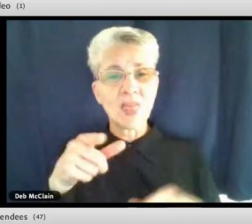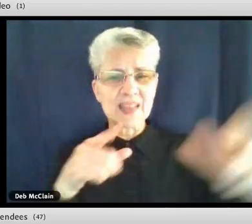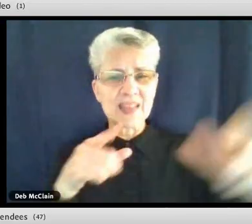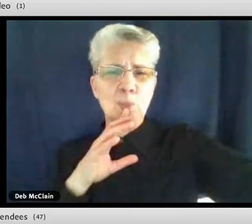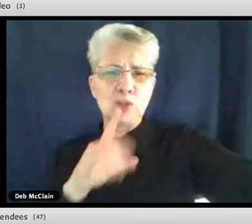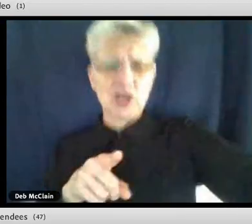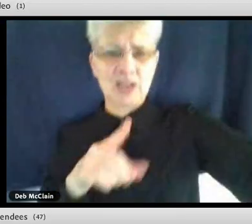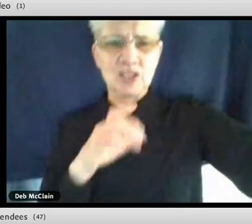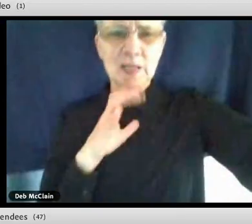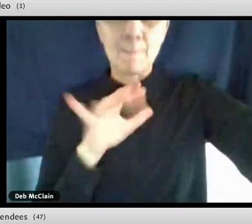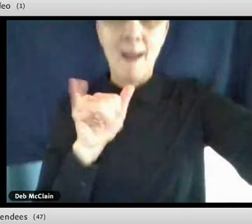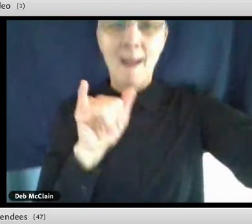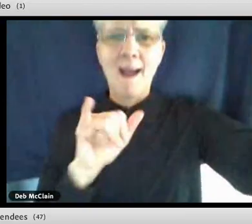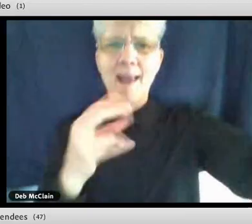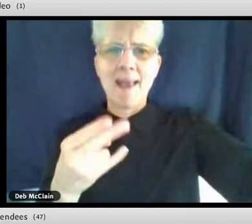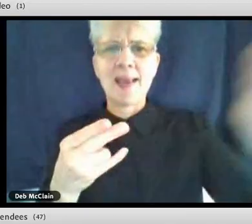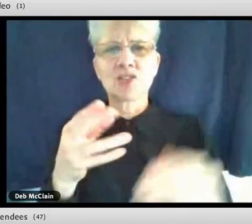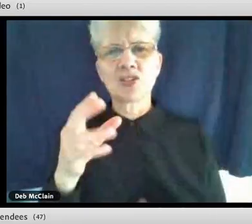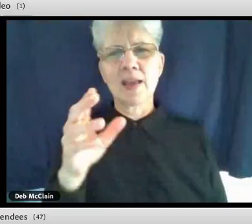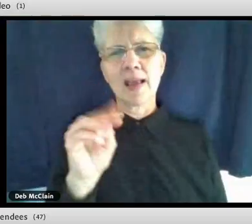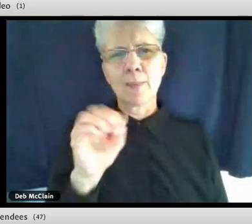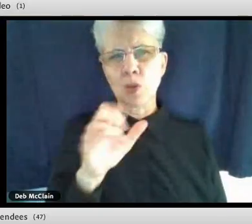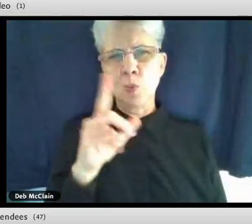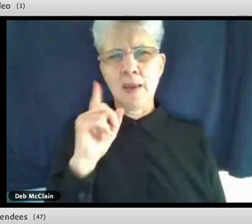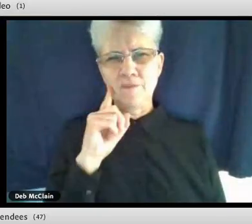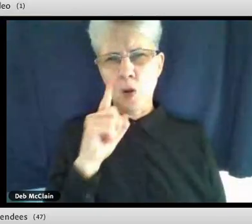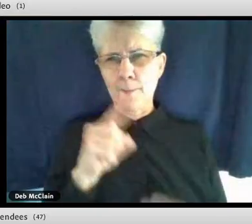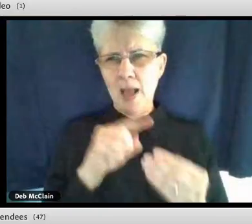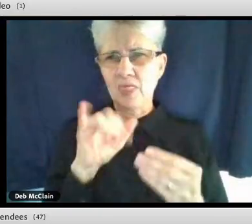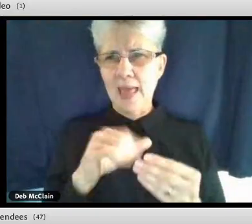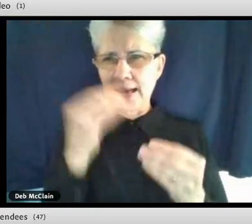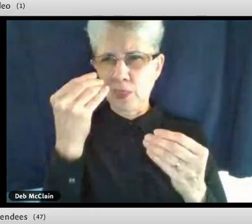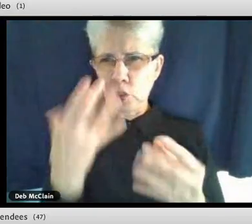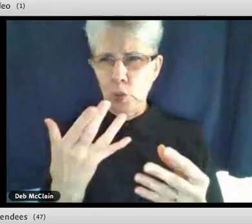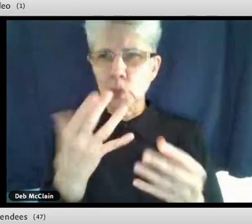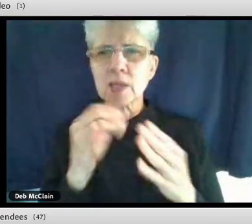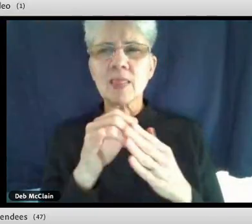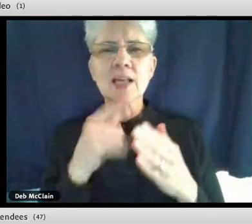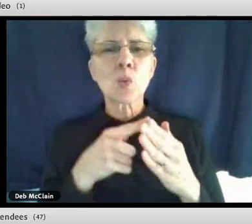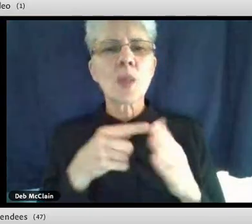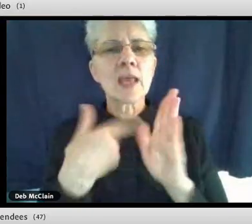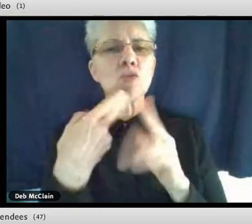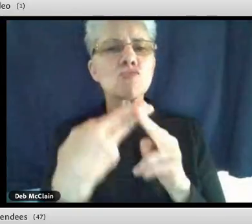This is by the IHME which you may have heard about in the news. This is what they refer to at the White House